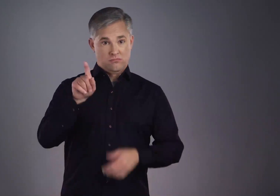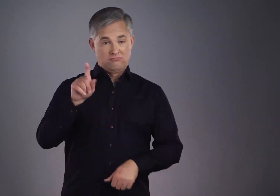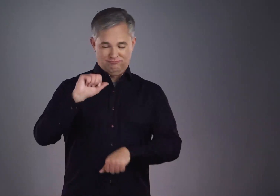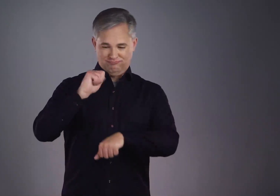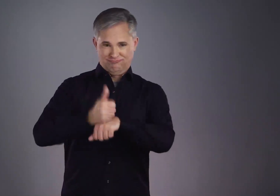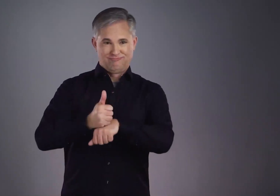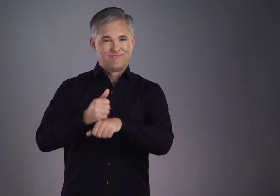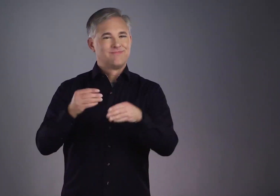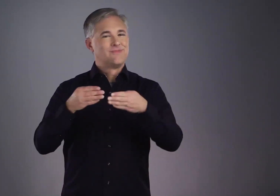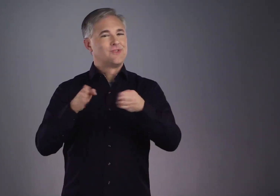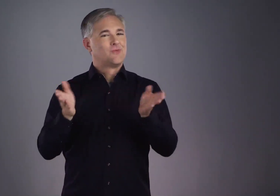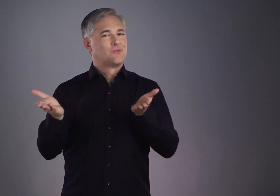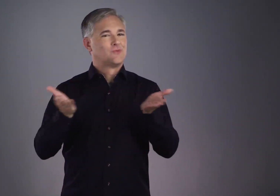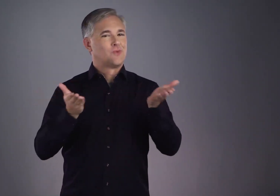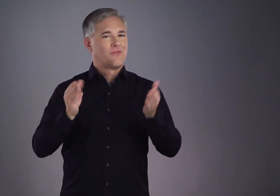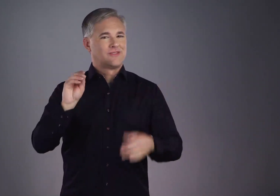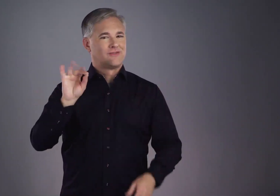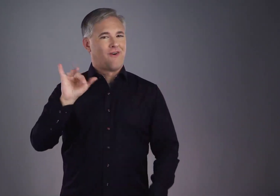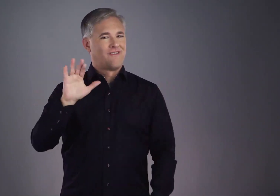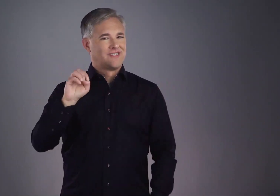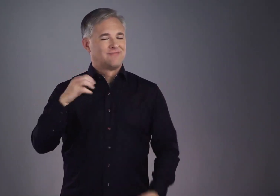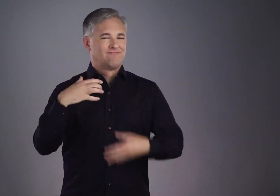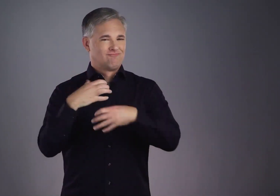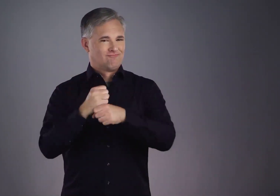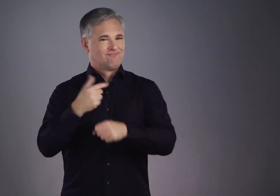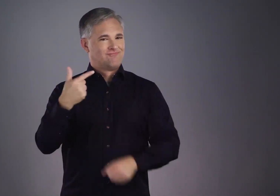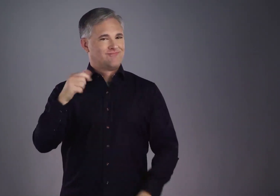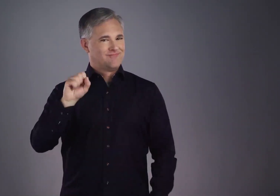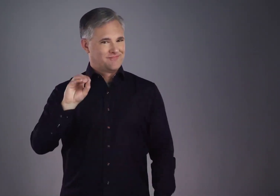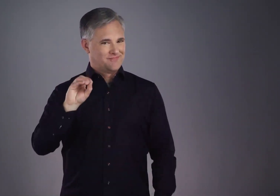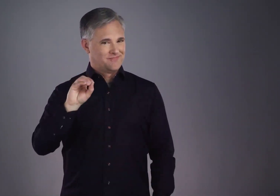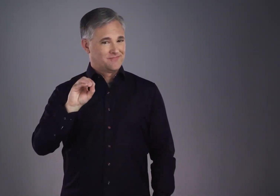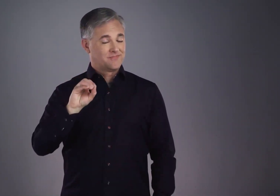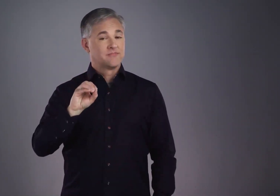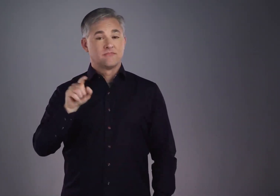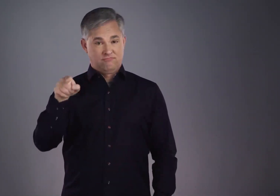They are authorized by the groups to handle our over-all public relations